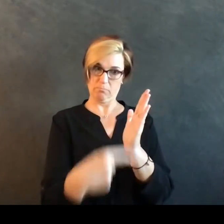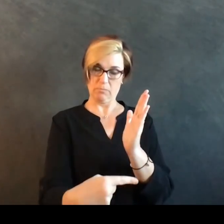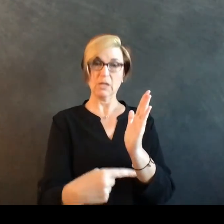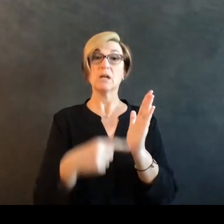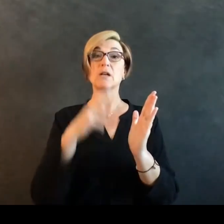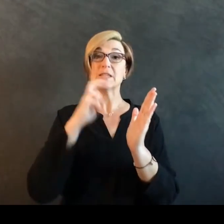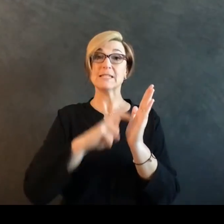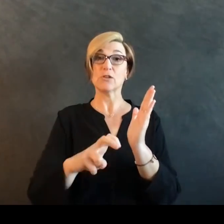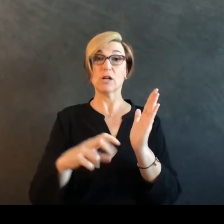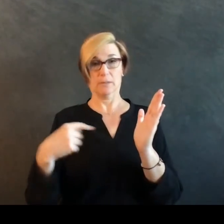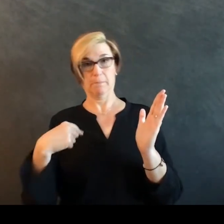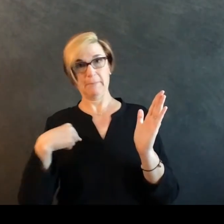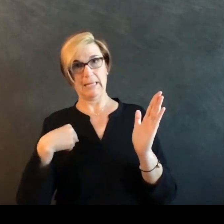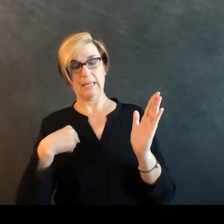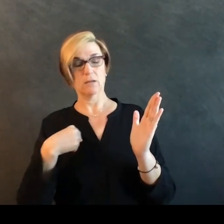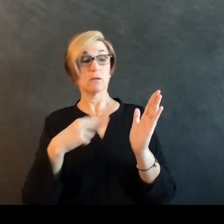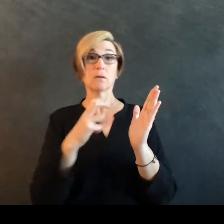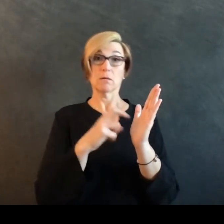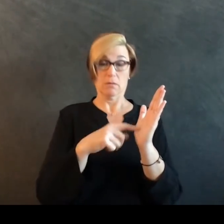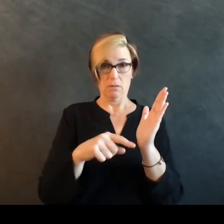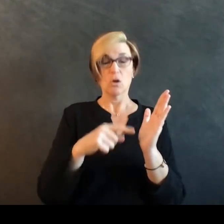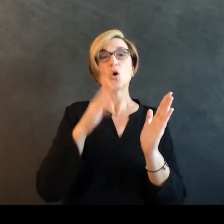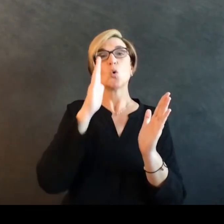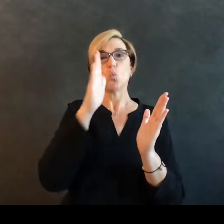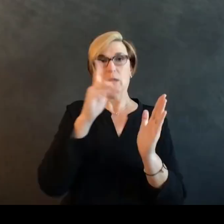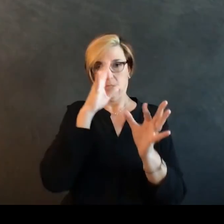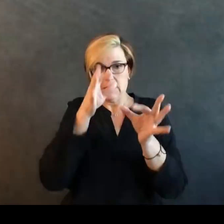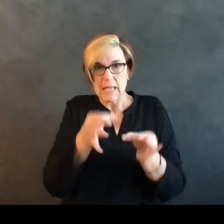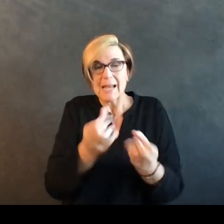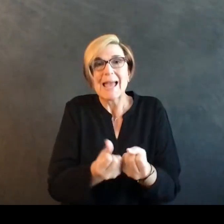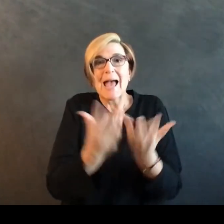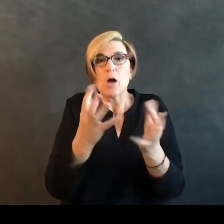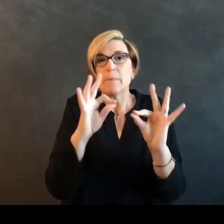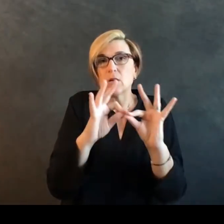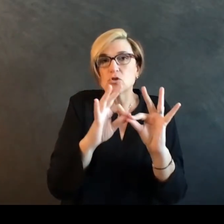determine proper compensation so this is not a bailout for the airlines